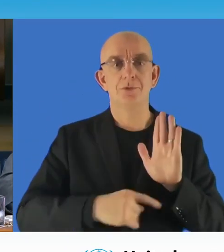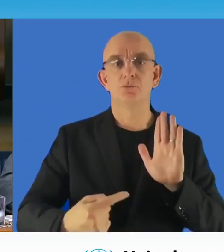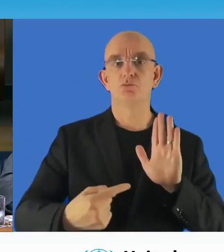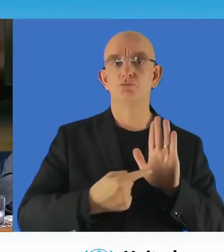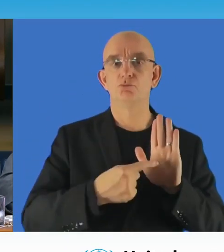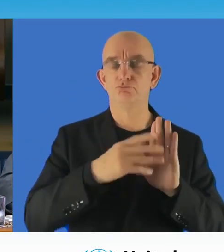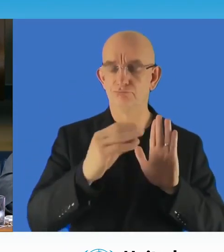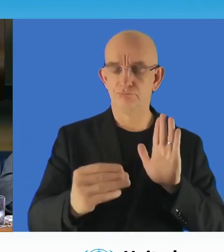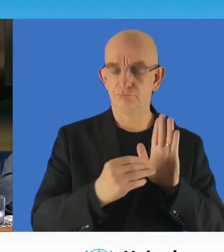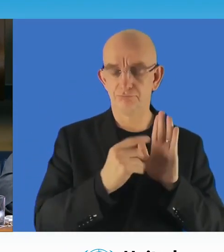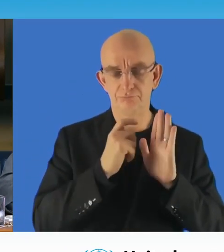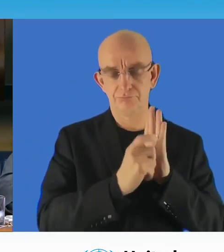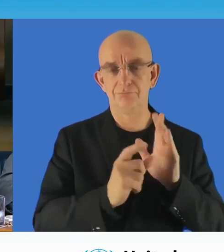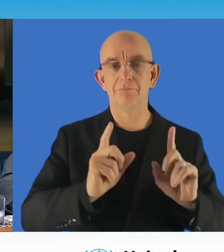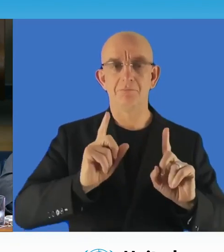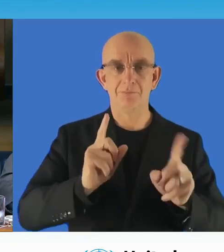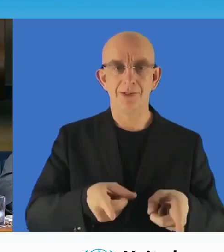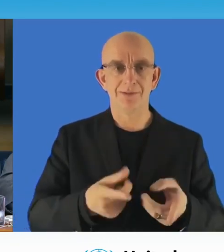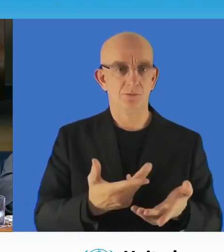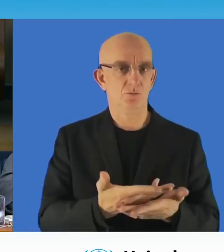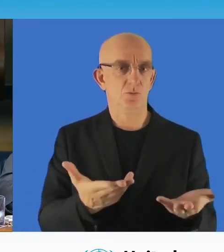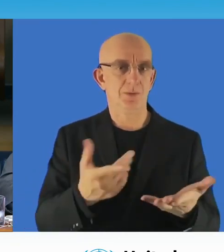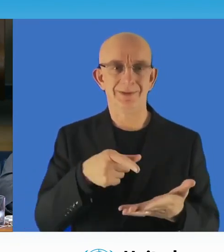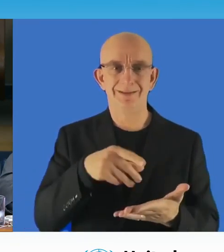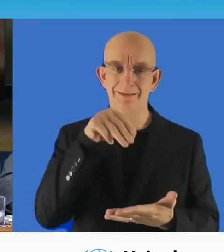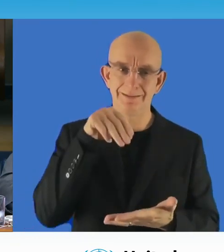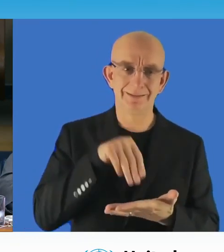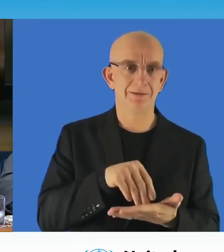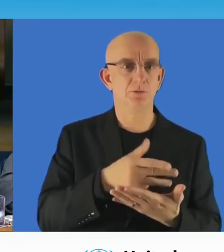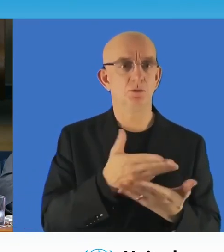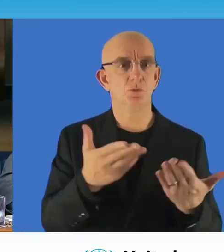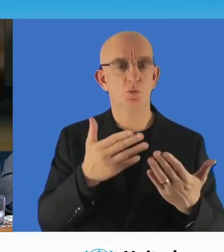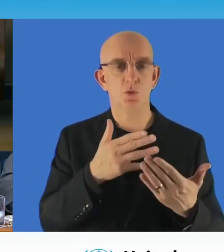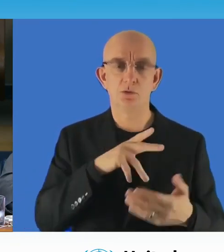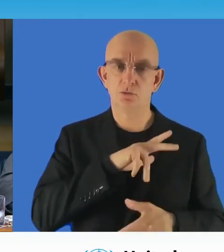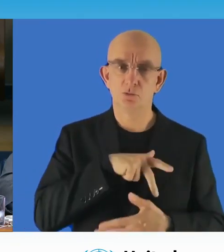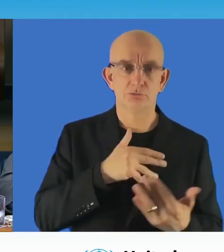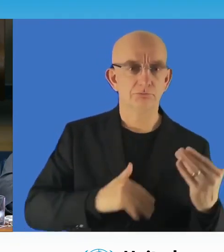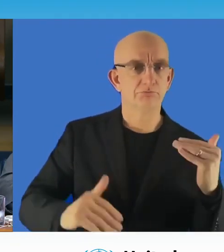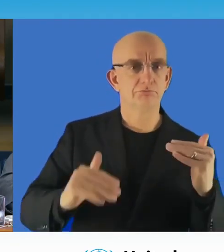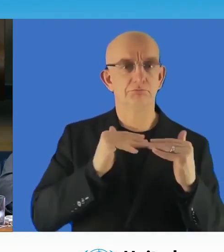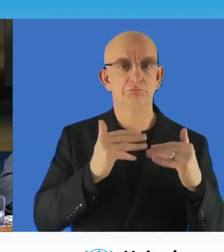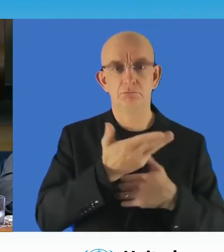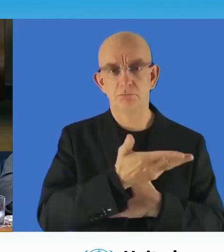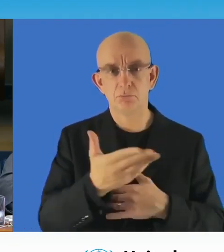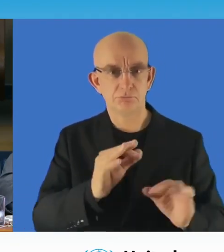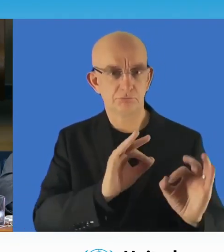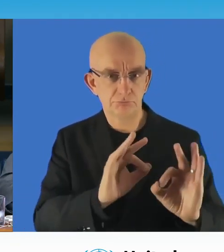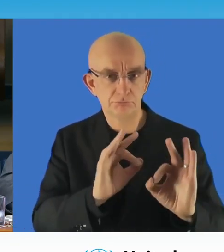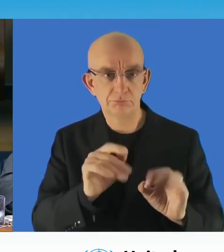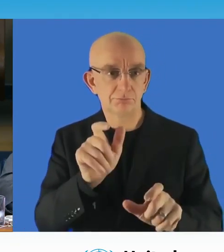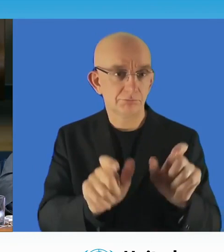to work in conditions of Freedom Equity security and human Freedom over the past 5 years we have